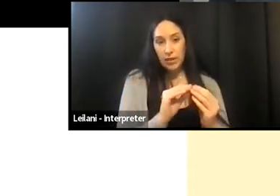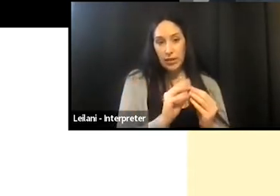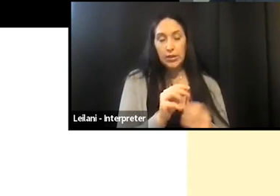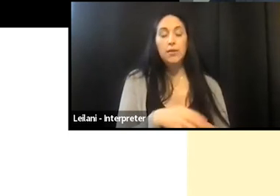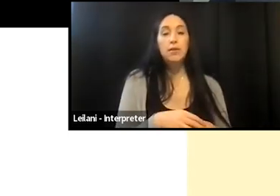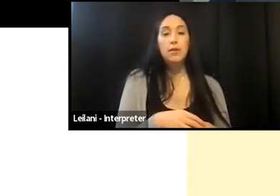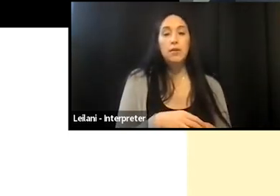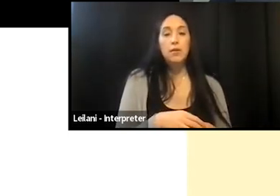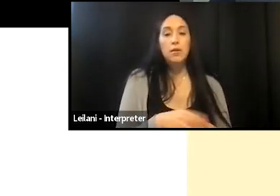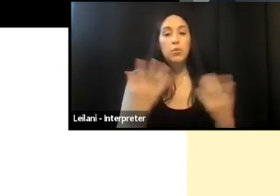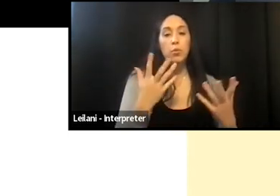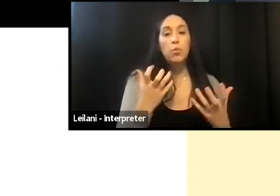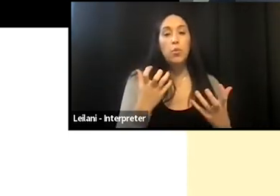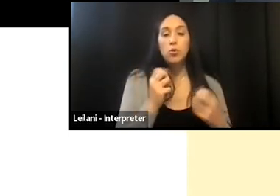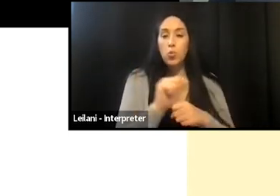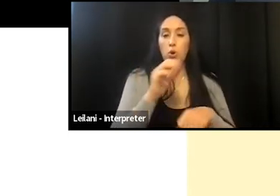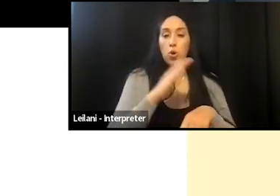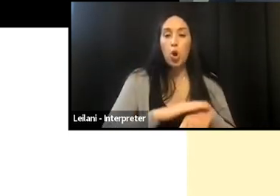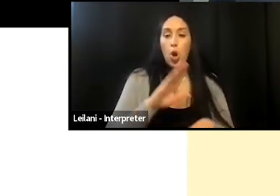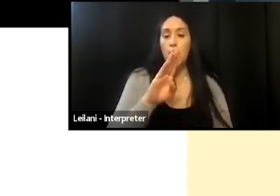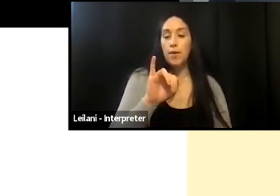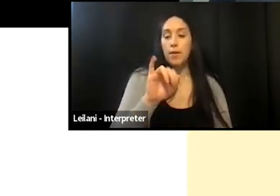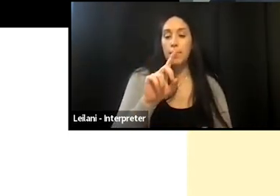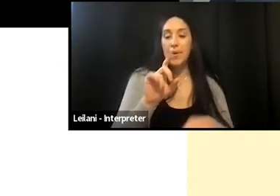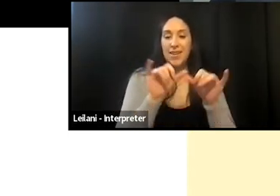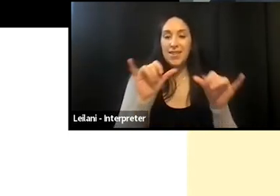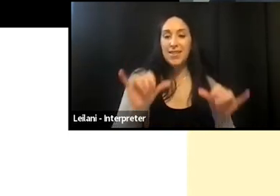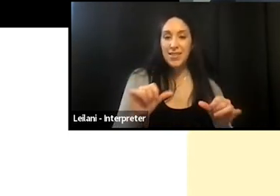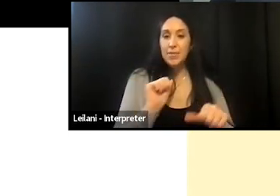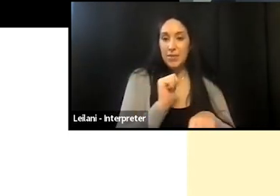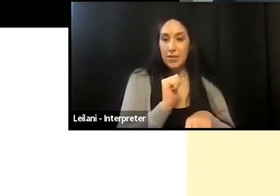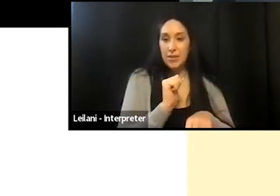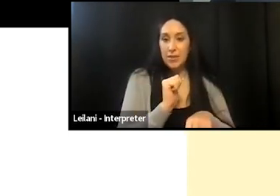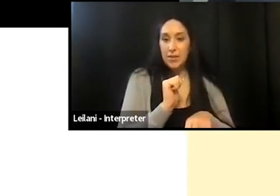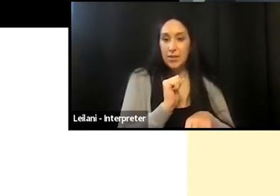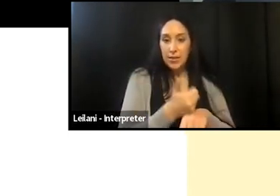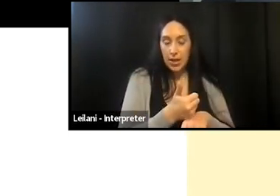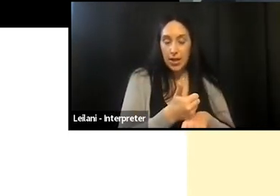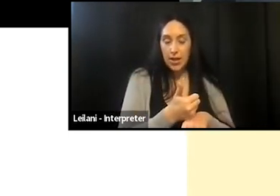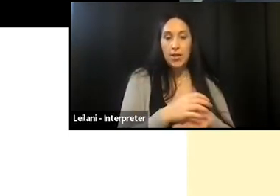the bid system designed so that way those builders, because as it was mentioned previously,